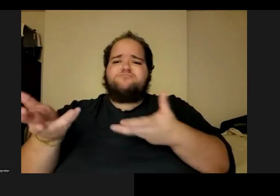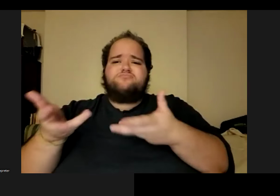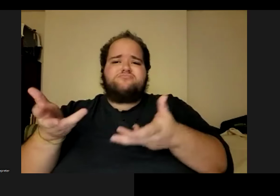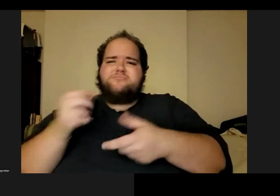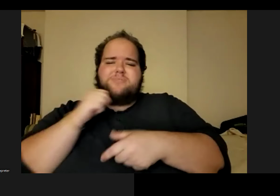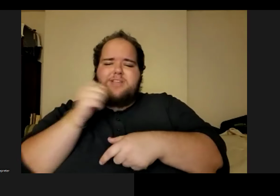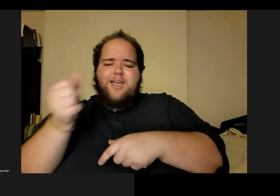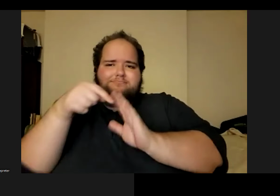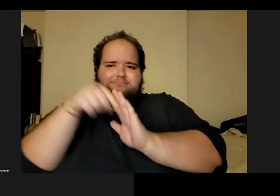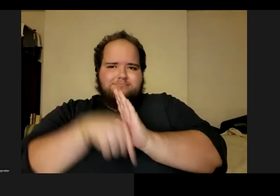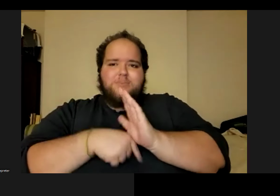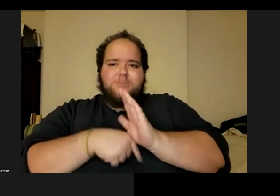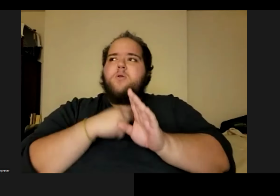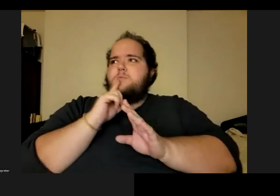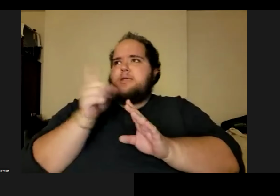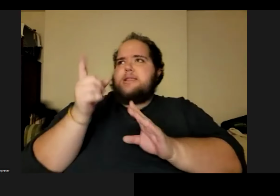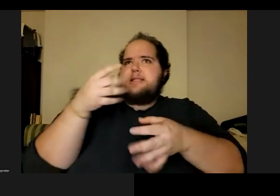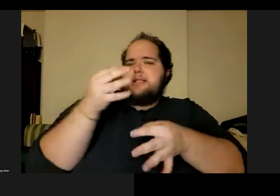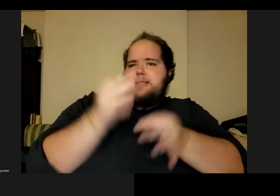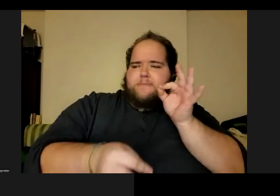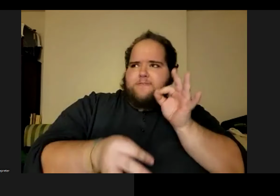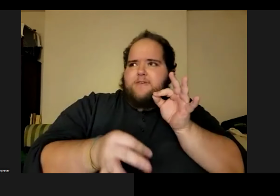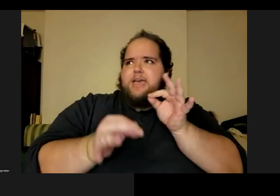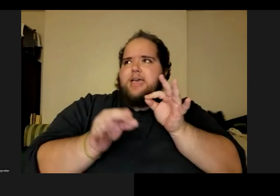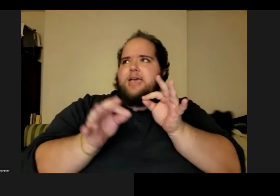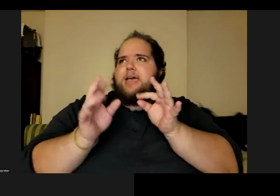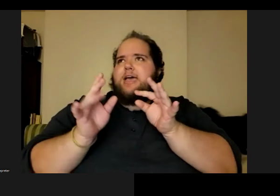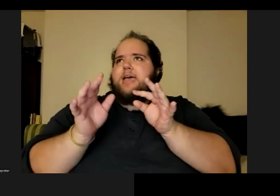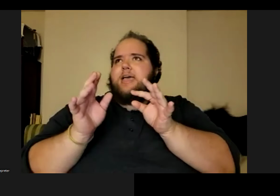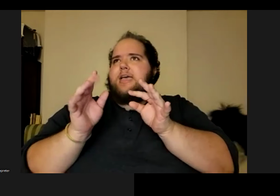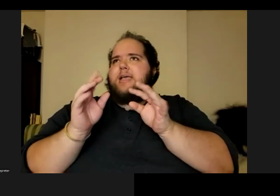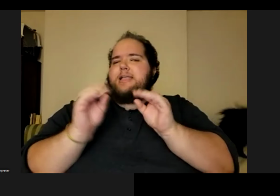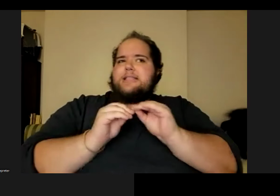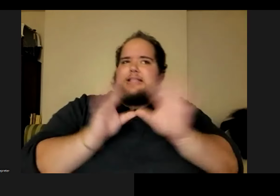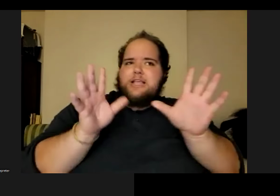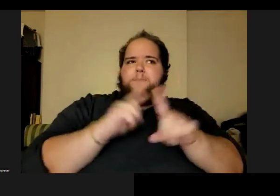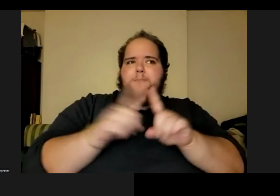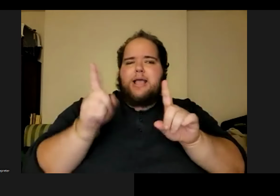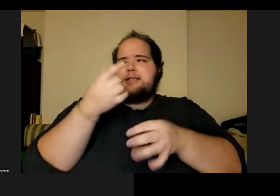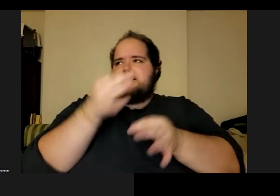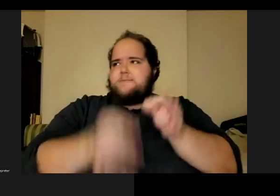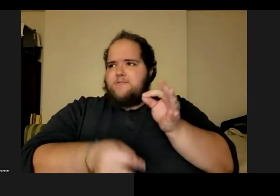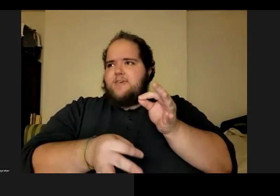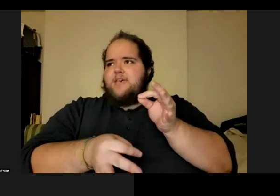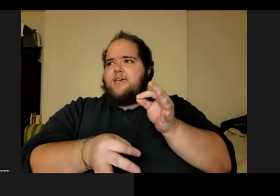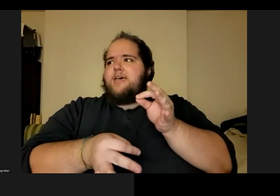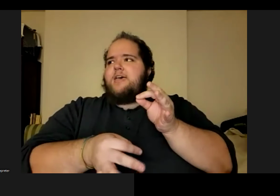So simplify it so it's clear, but it's simplified that no matter who's